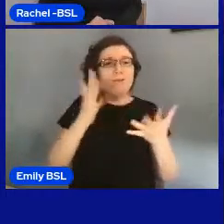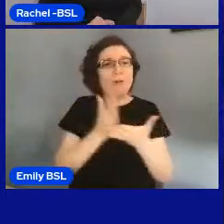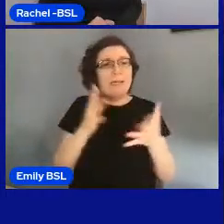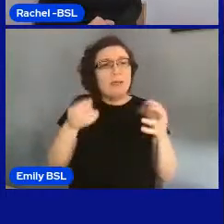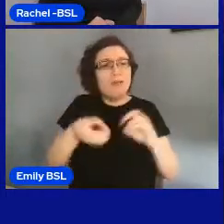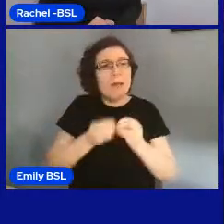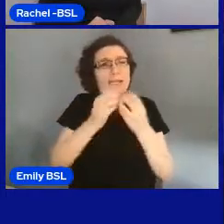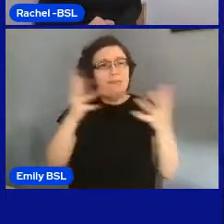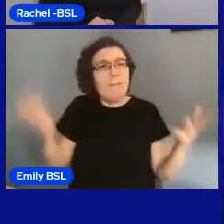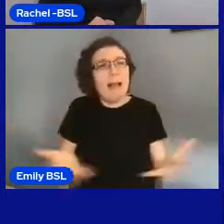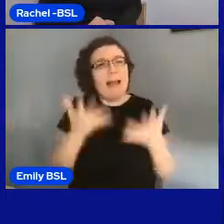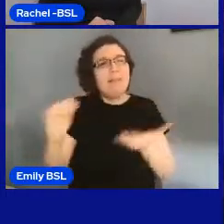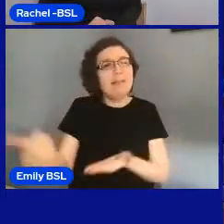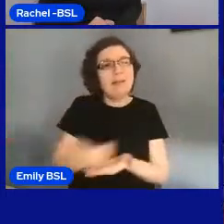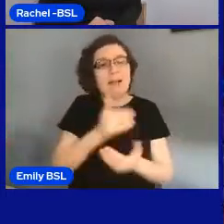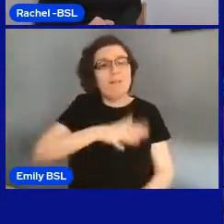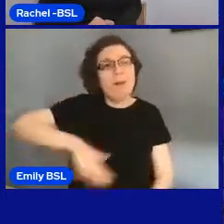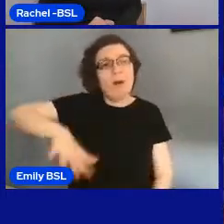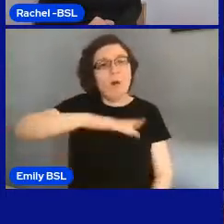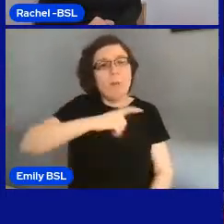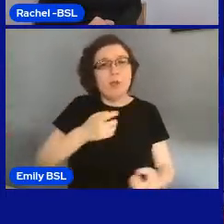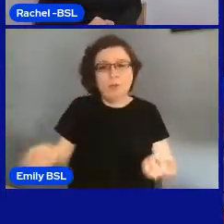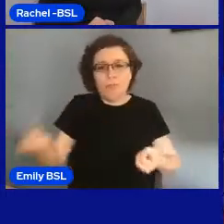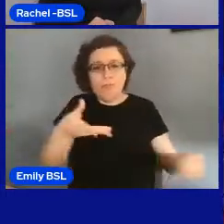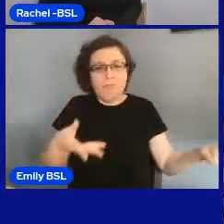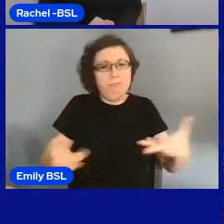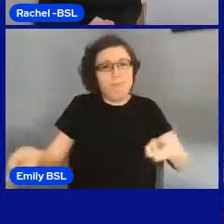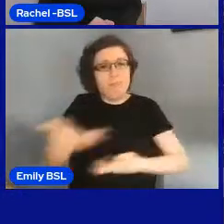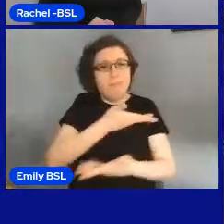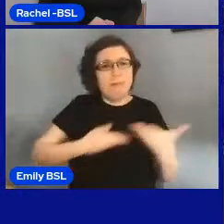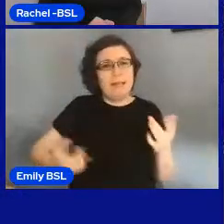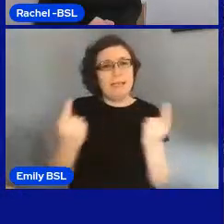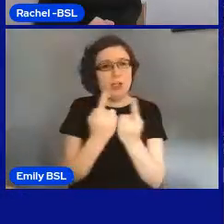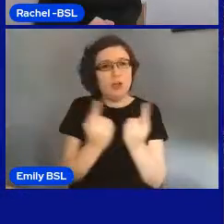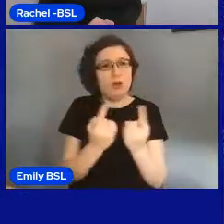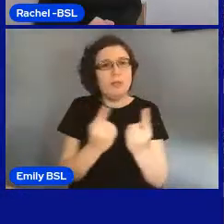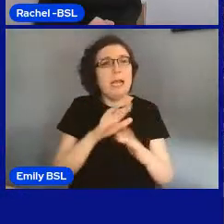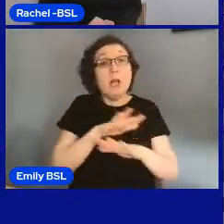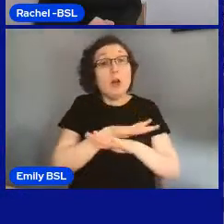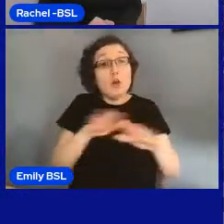to talk about these issues, also in a non-digital format so that we can just